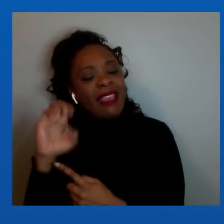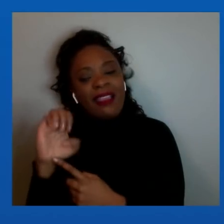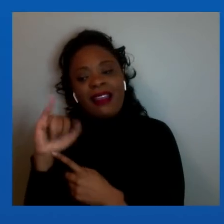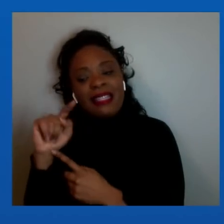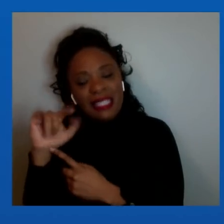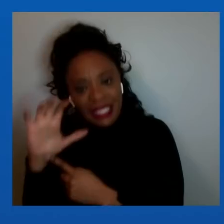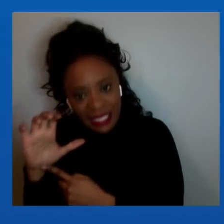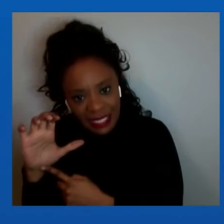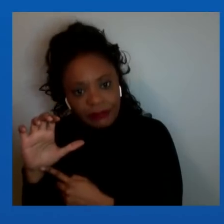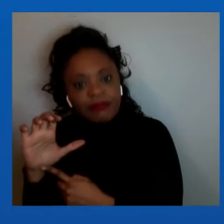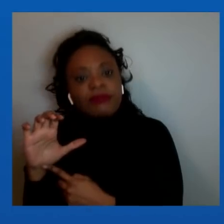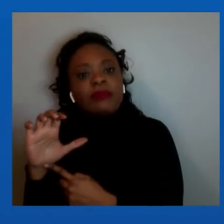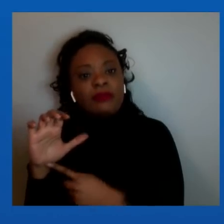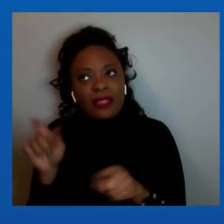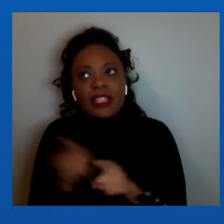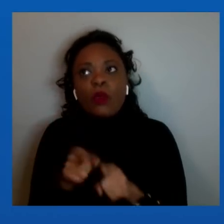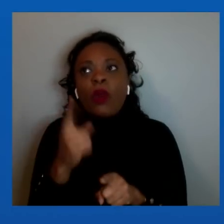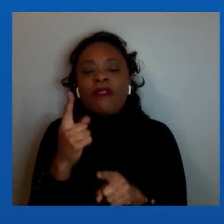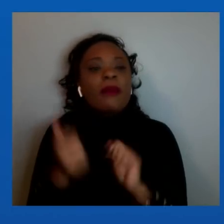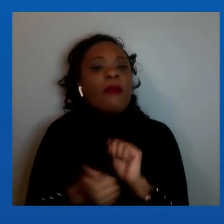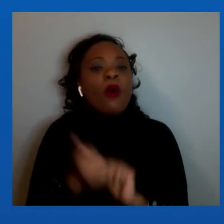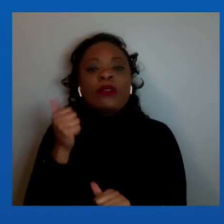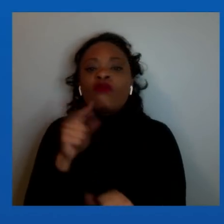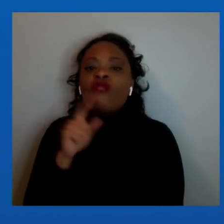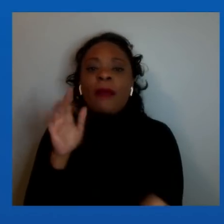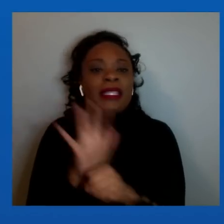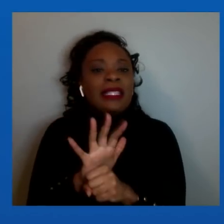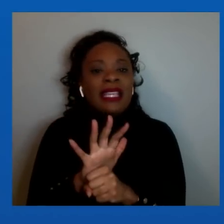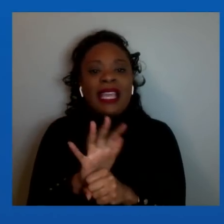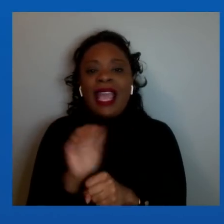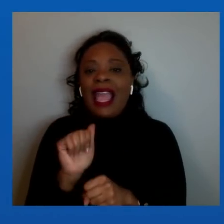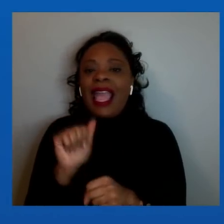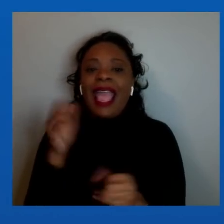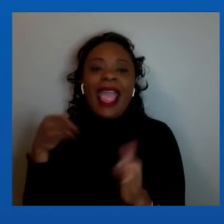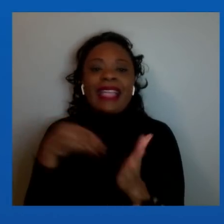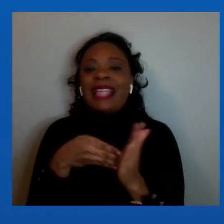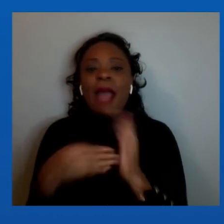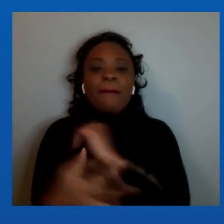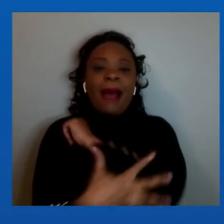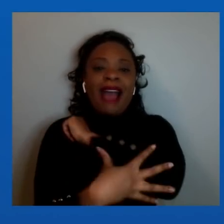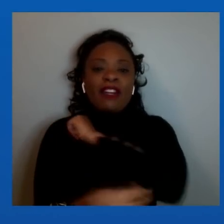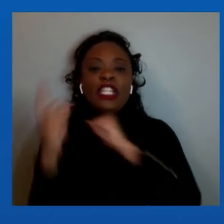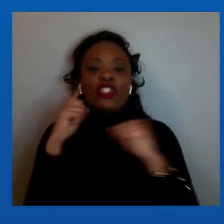as one of the most promising anti-poverty strategies we had in our arsenal,